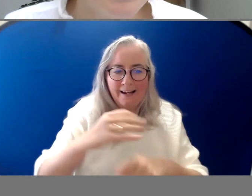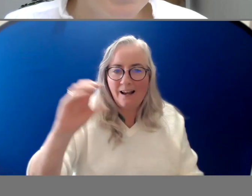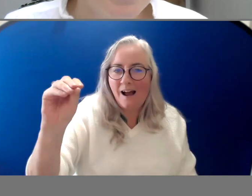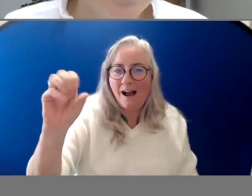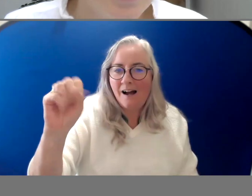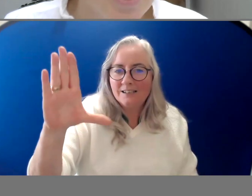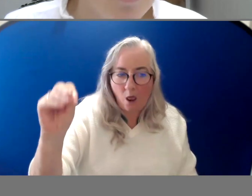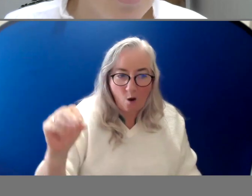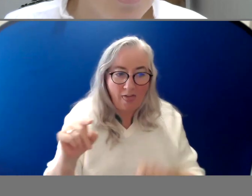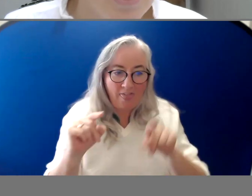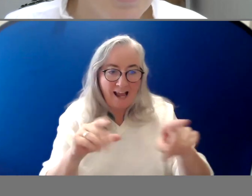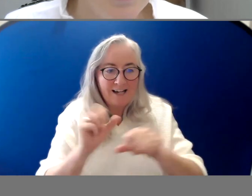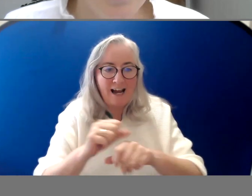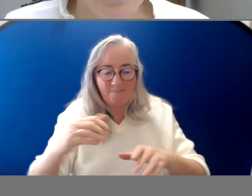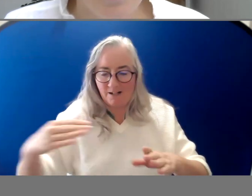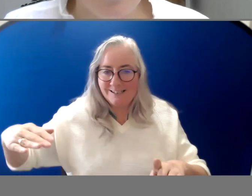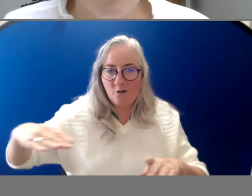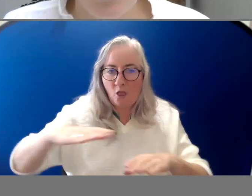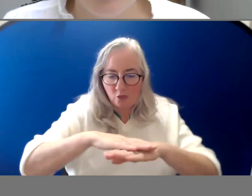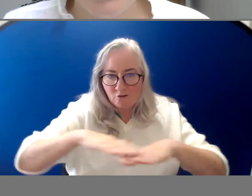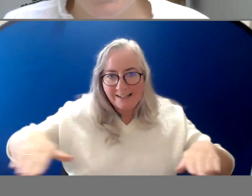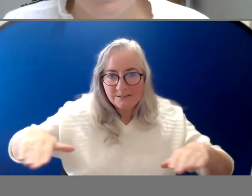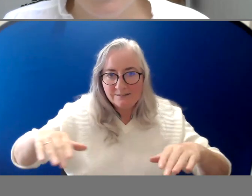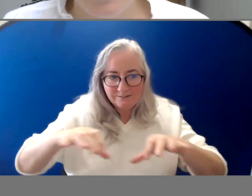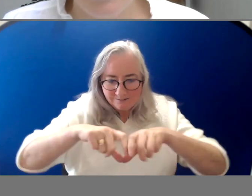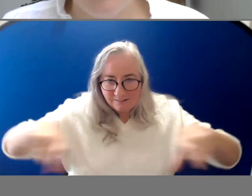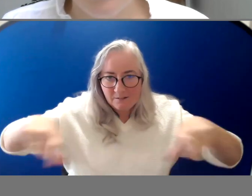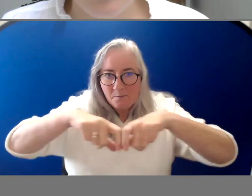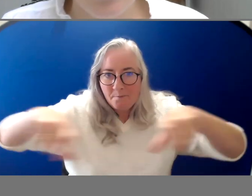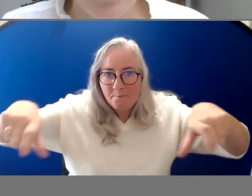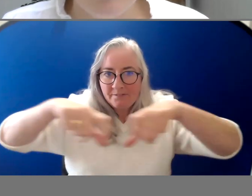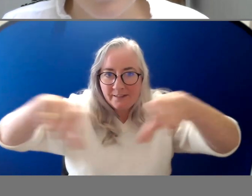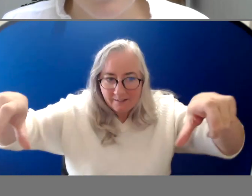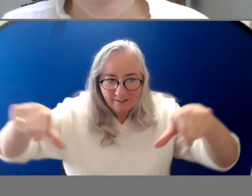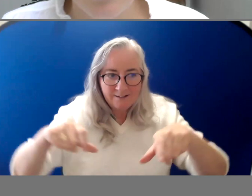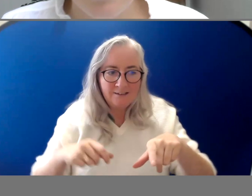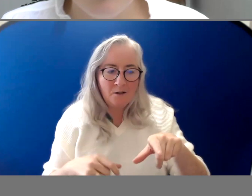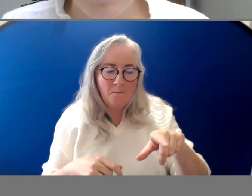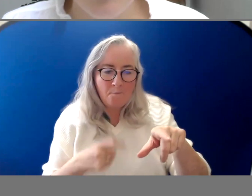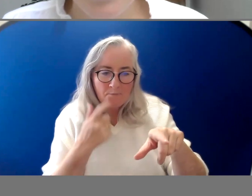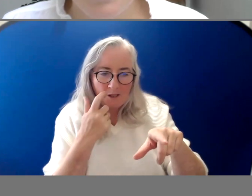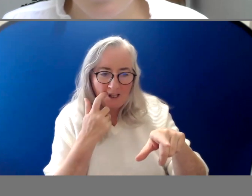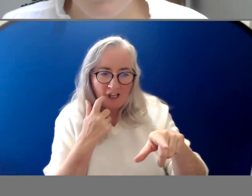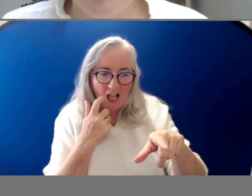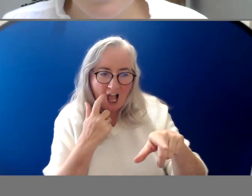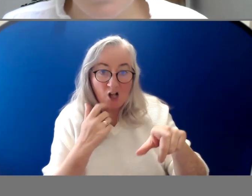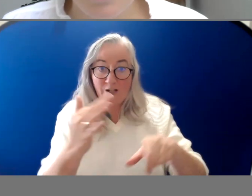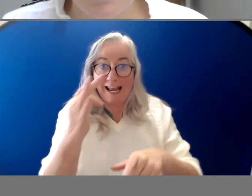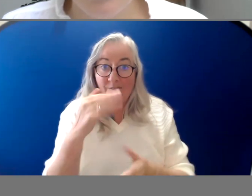here we're seeing a series of taper treads we're seeing if you stand at the bottom of that stairs and